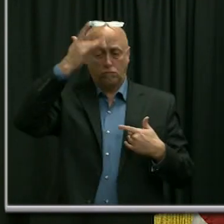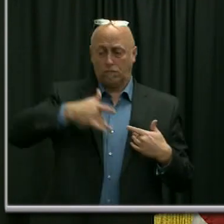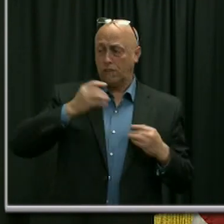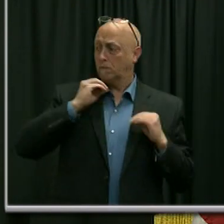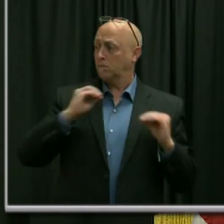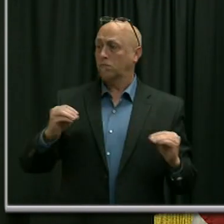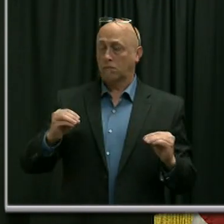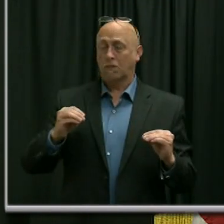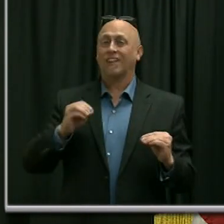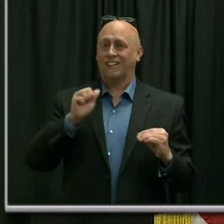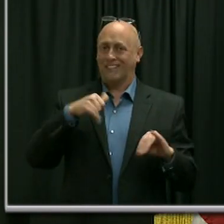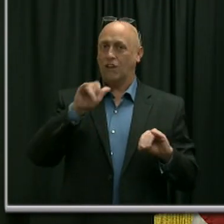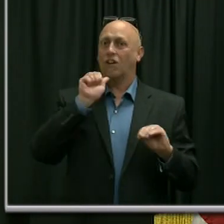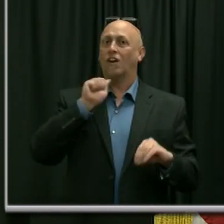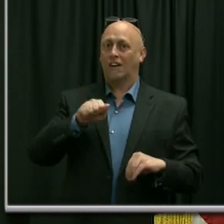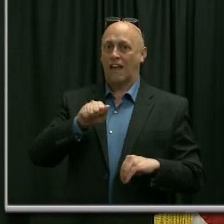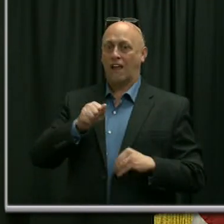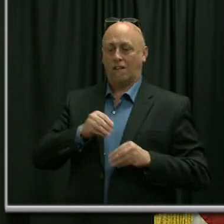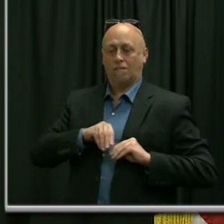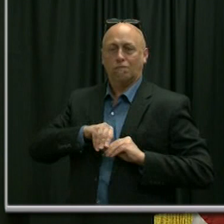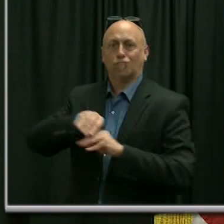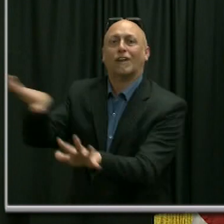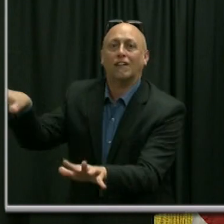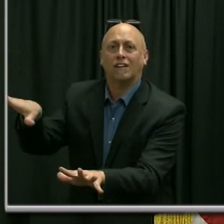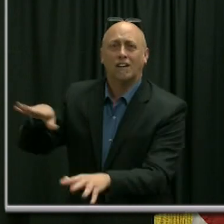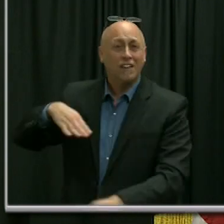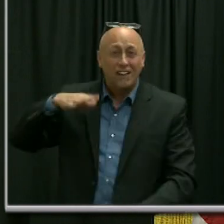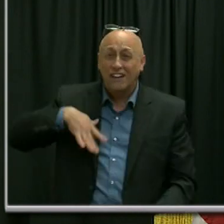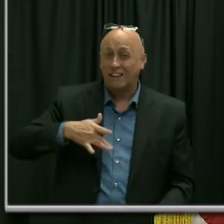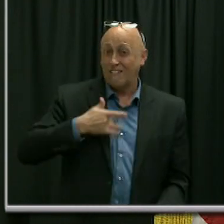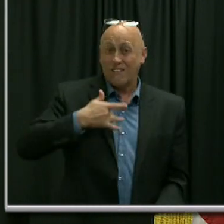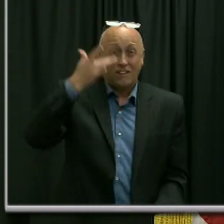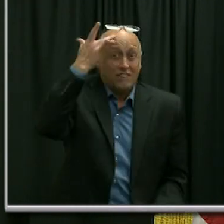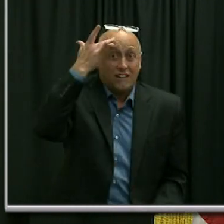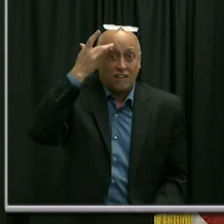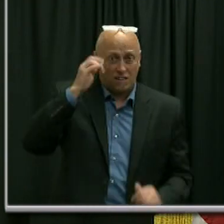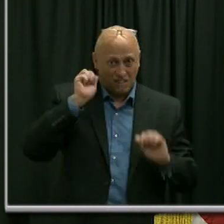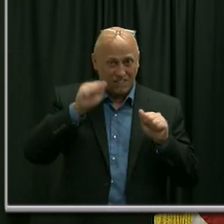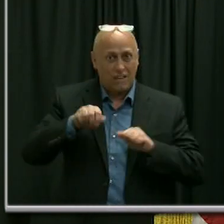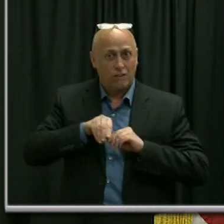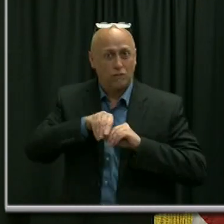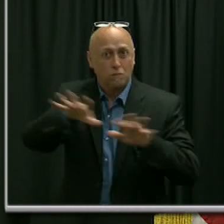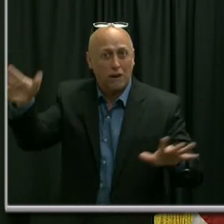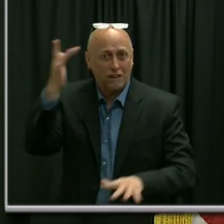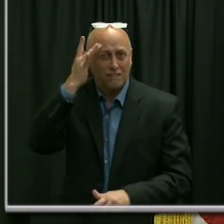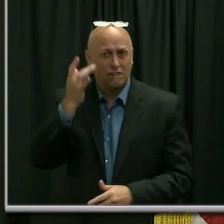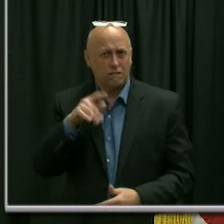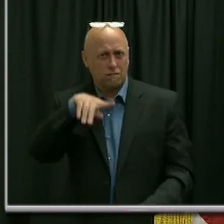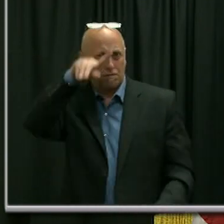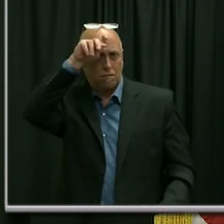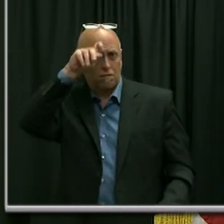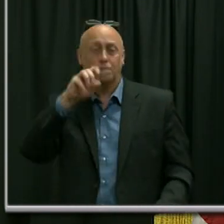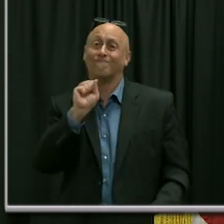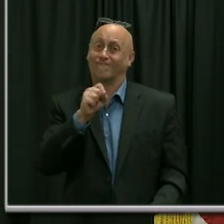VIRUS BEFORE WE KNOW WE HAVE IT.